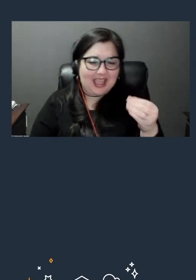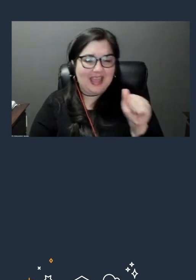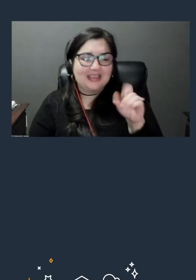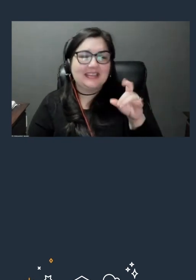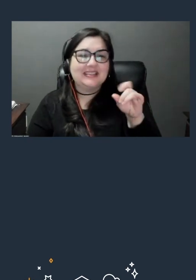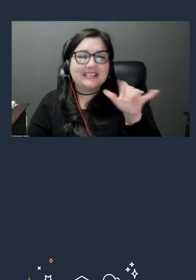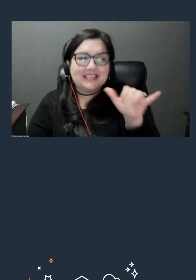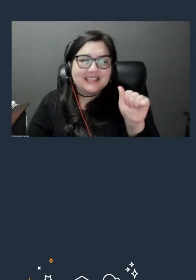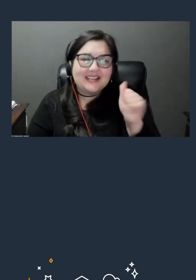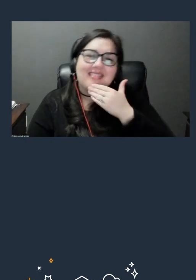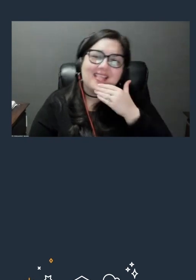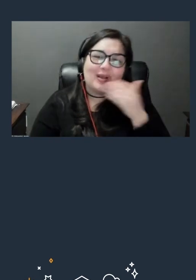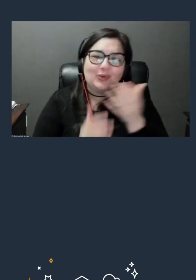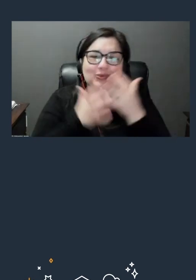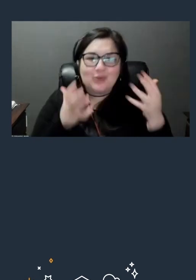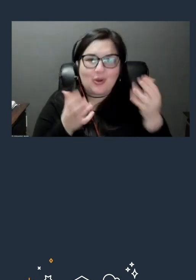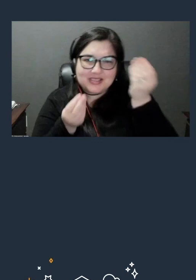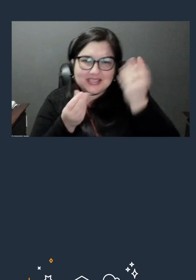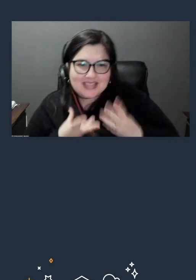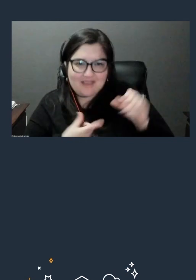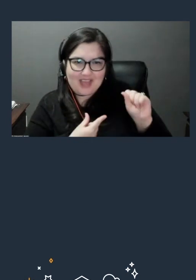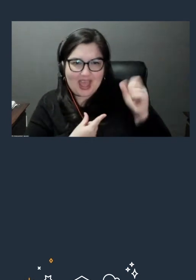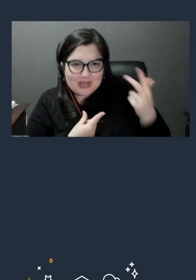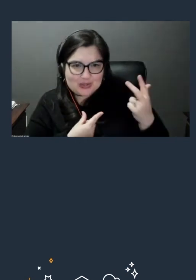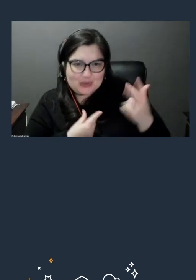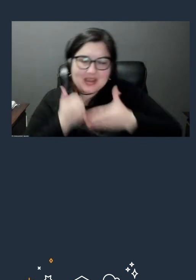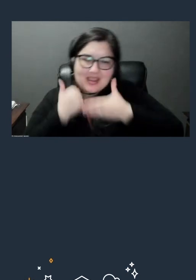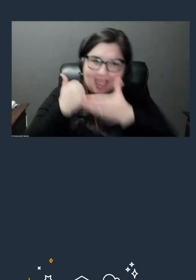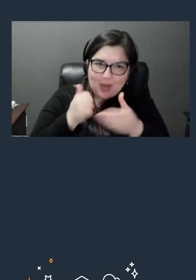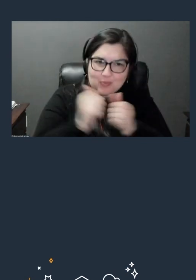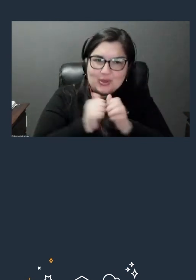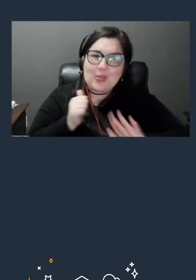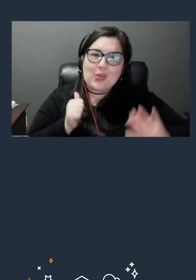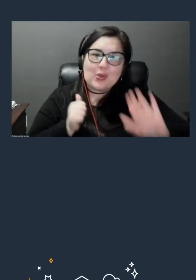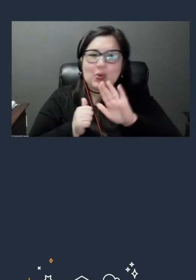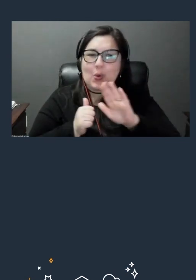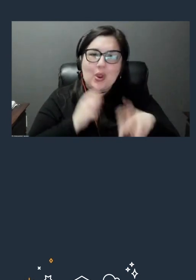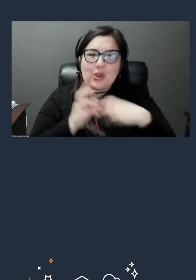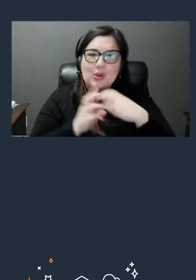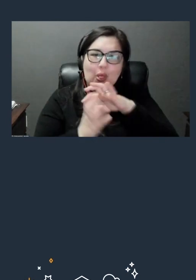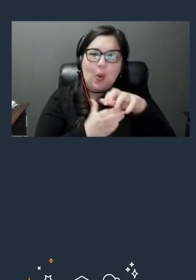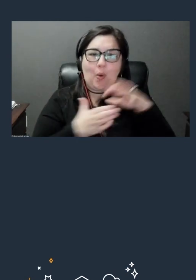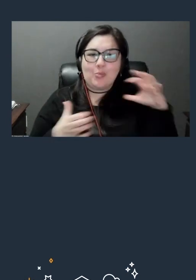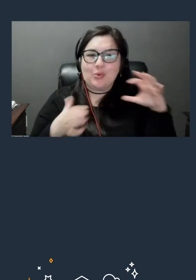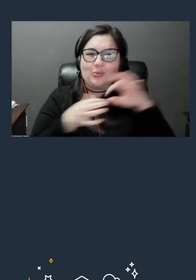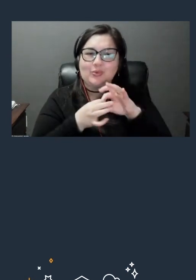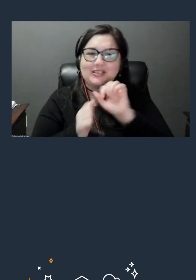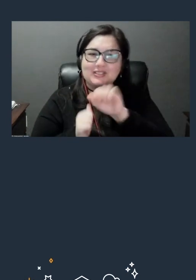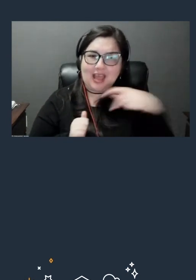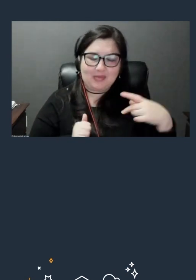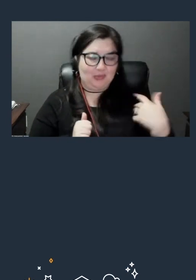about how S3 can help you through global reach applications. All right, so we've had some great sessions this morning